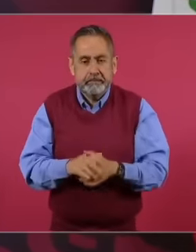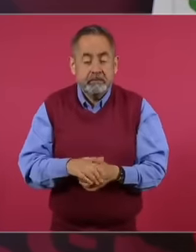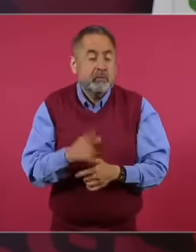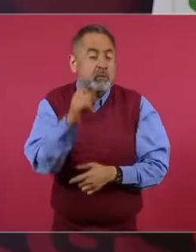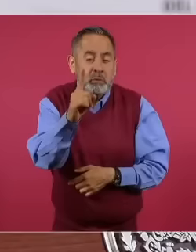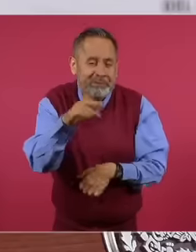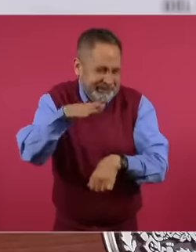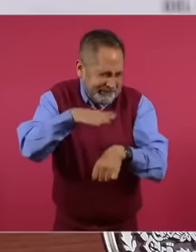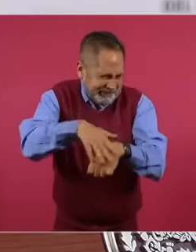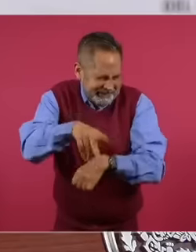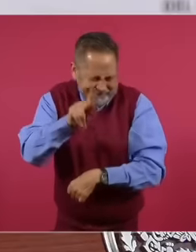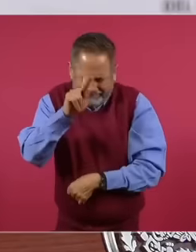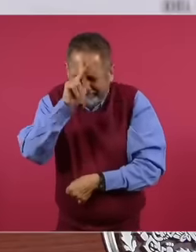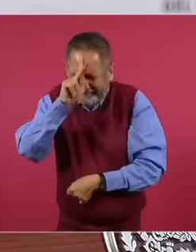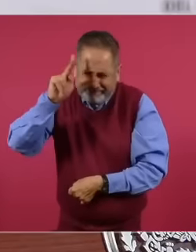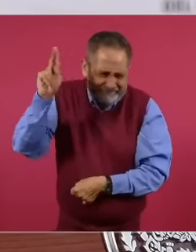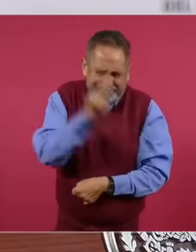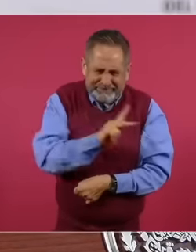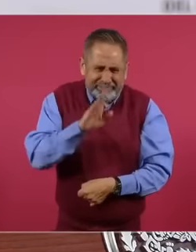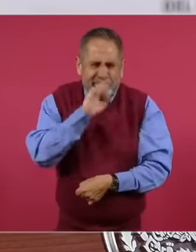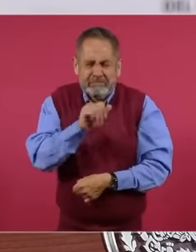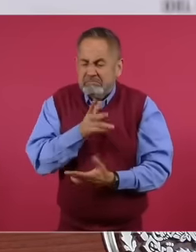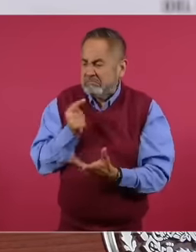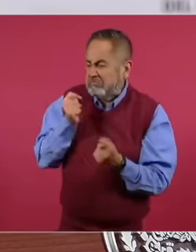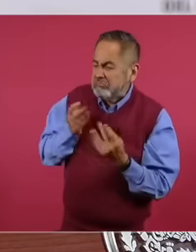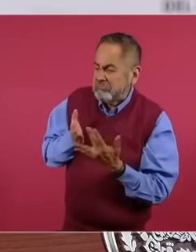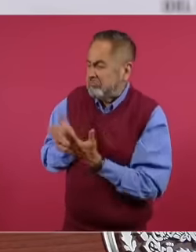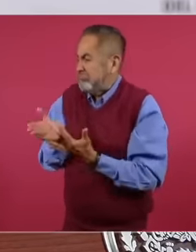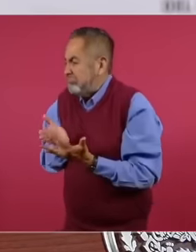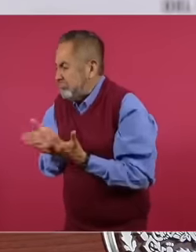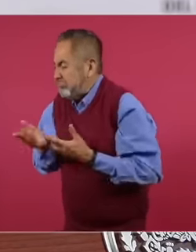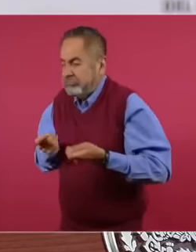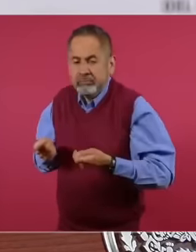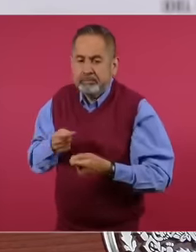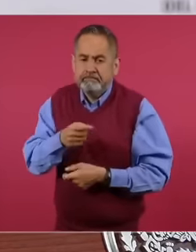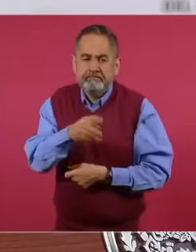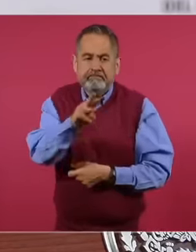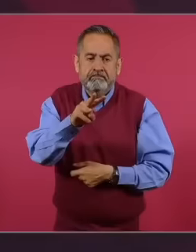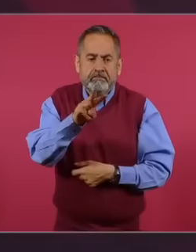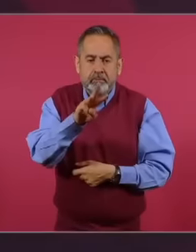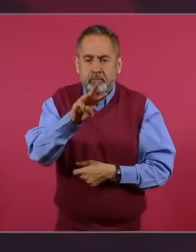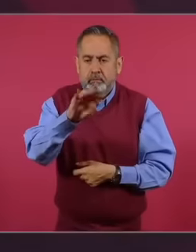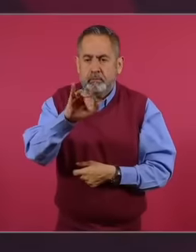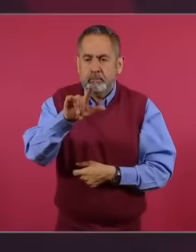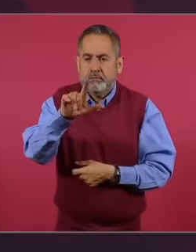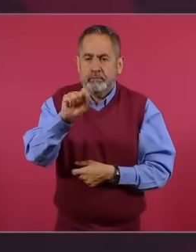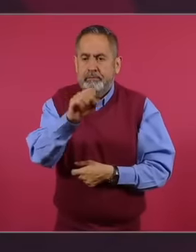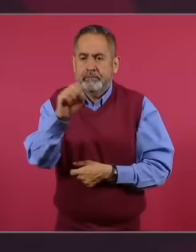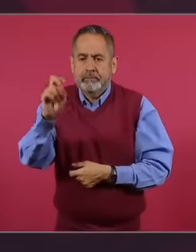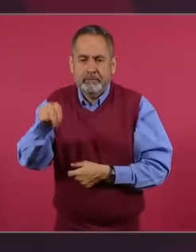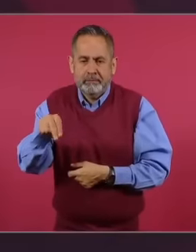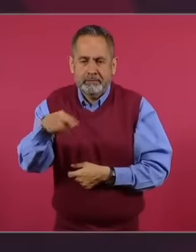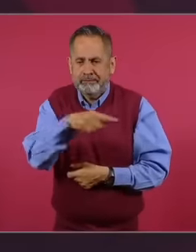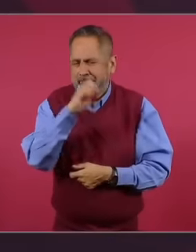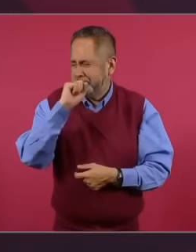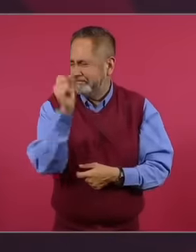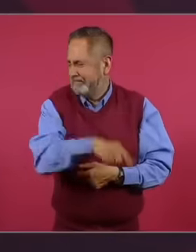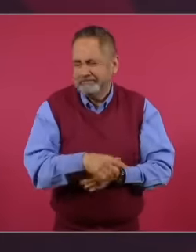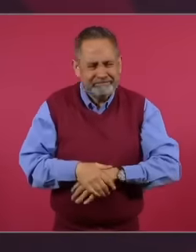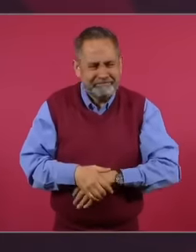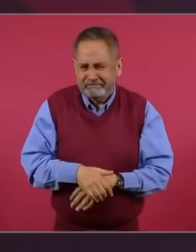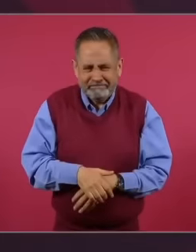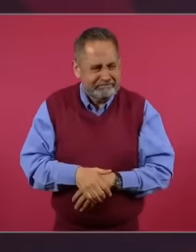all Wilson that directed